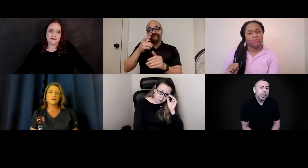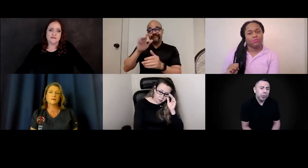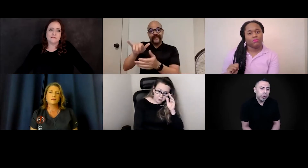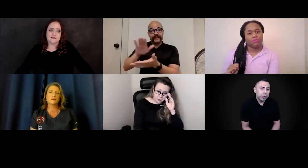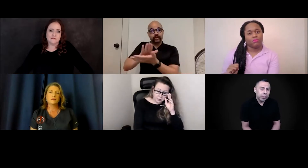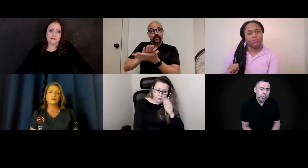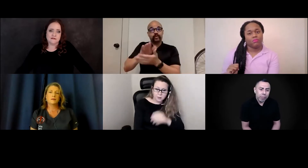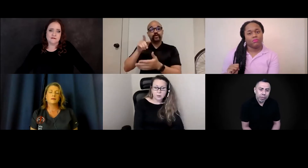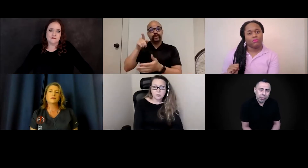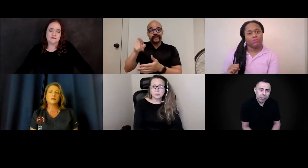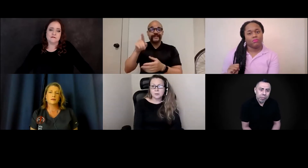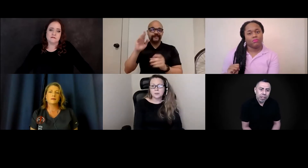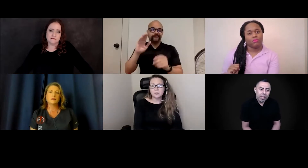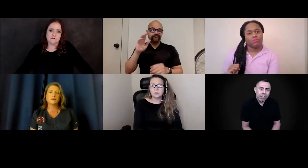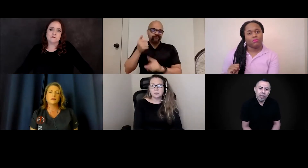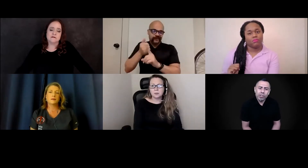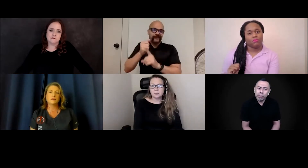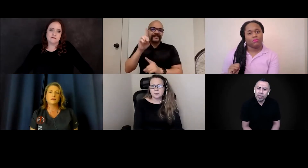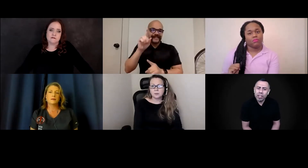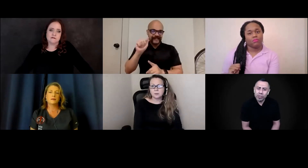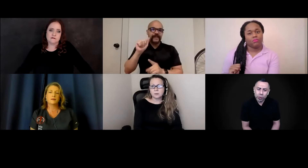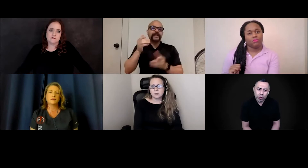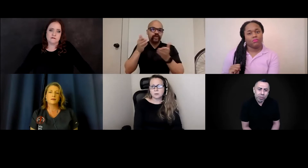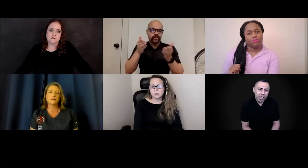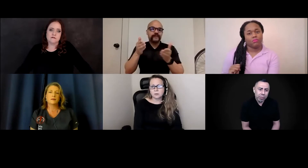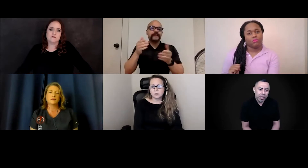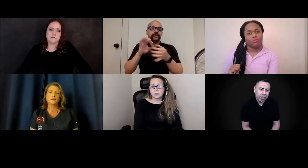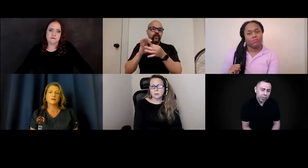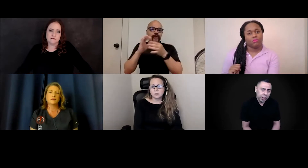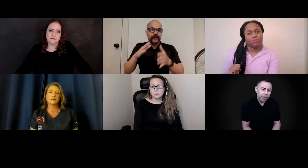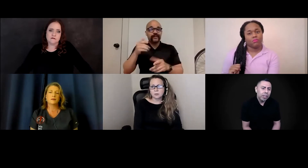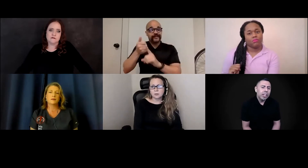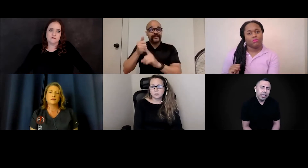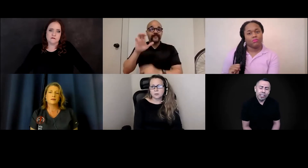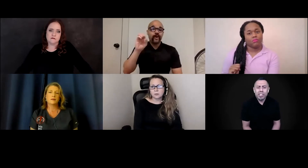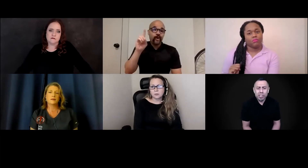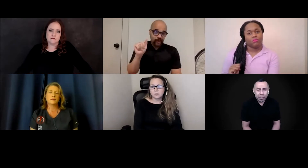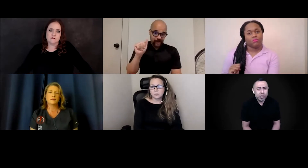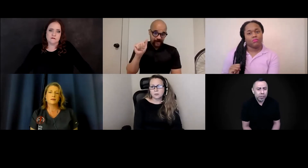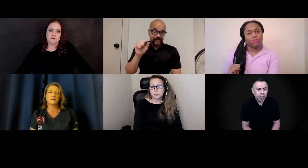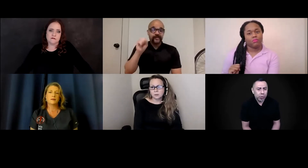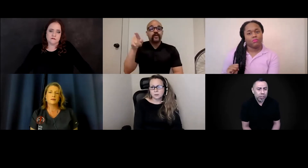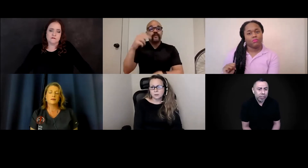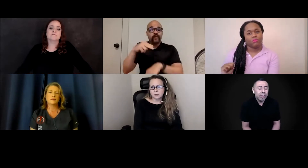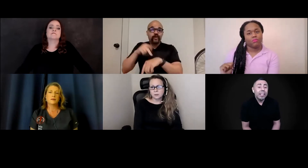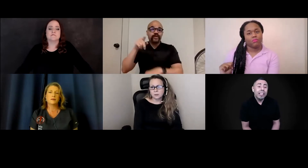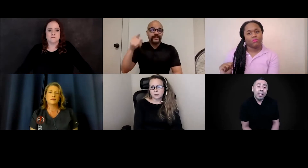And something that's really cool is there's a person in the school I'm talking about in particular, the disability services coordinator.